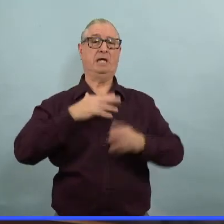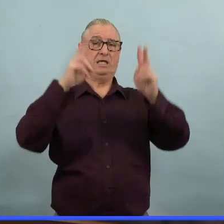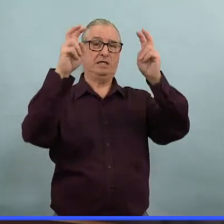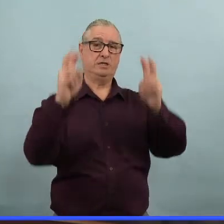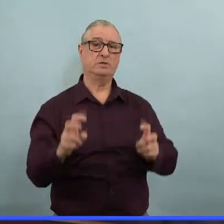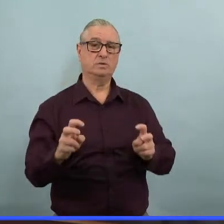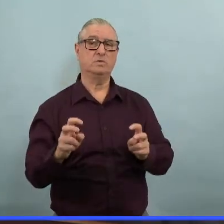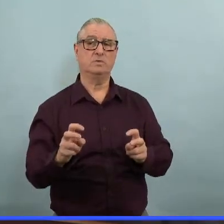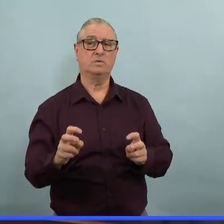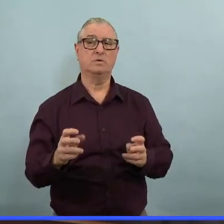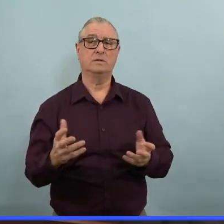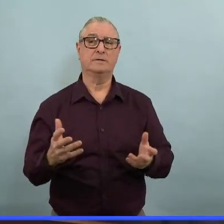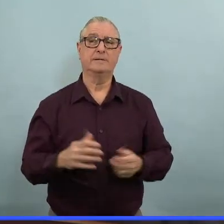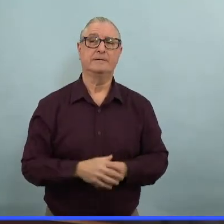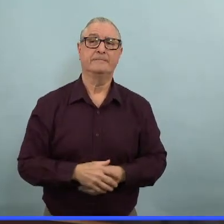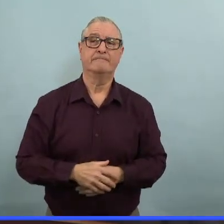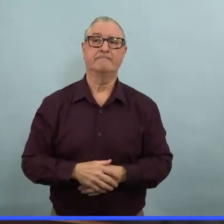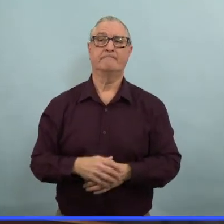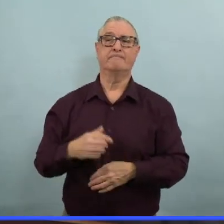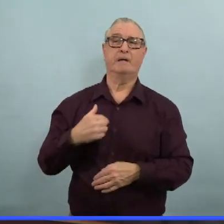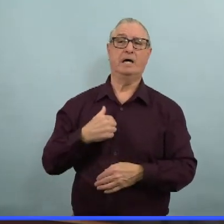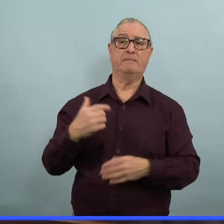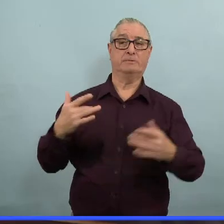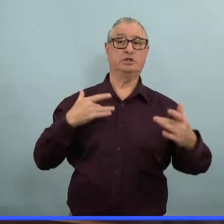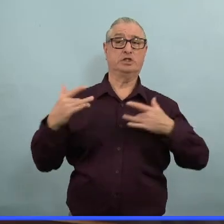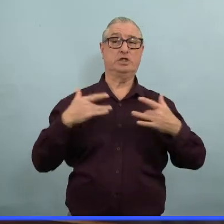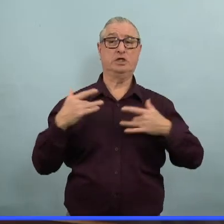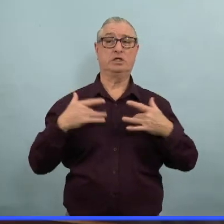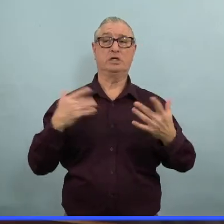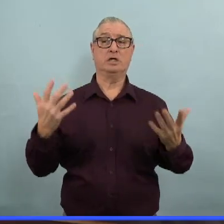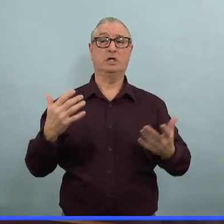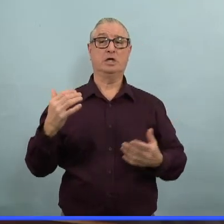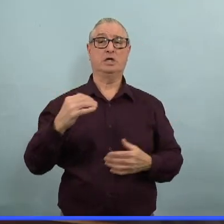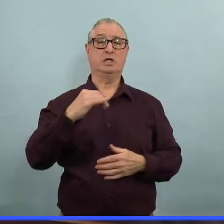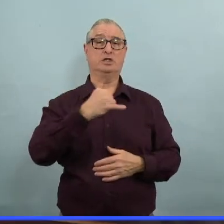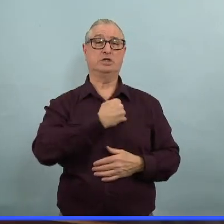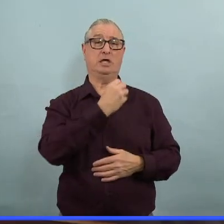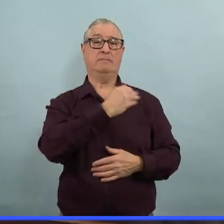the mandate that the prime minister put in place because i am concerned about supply chain